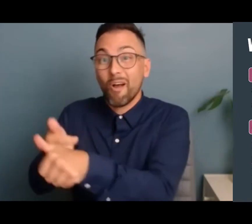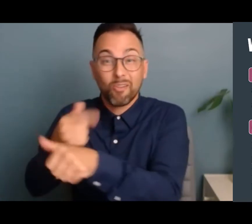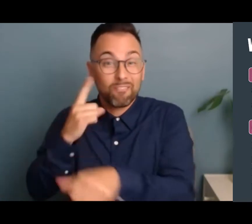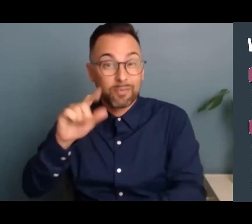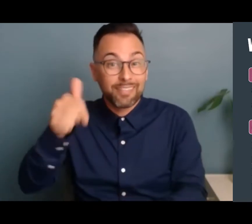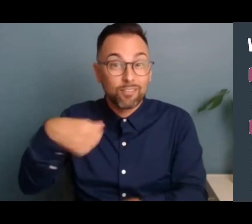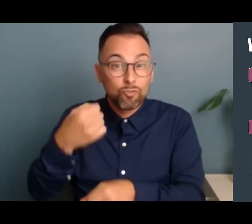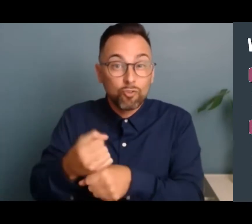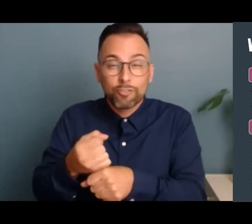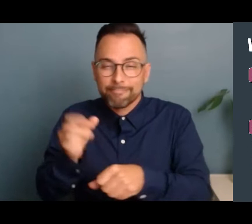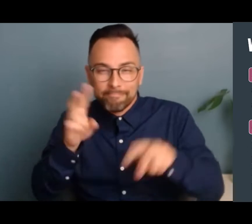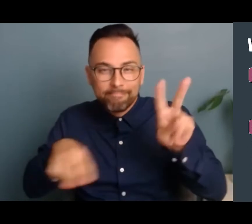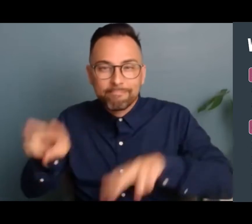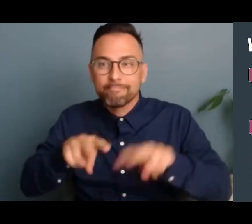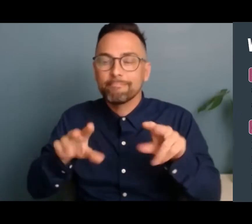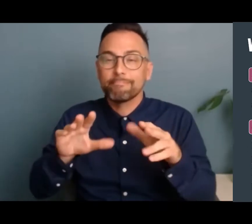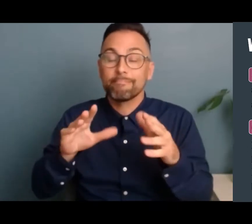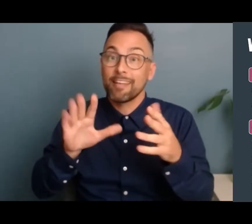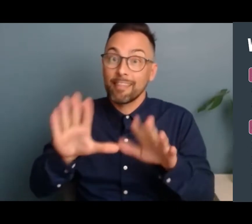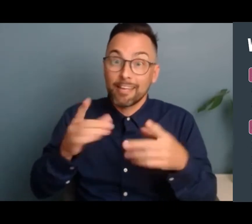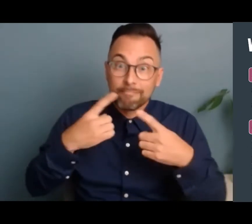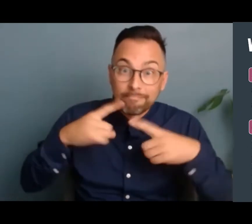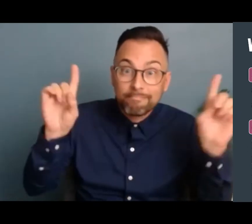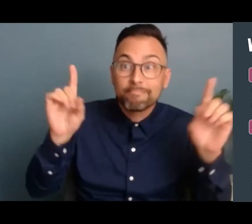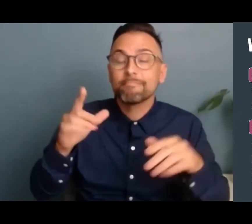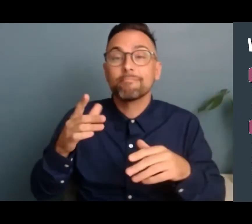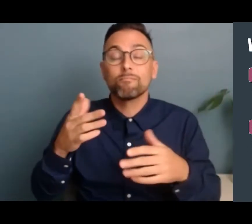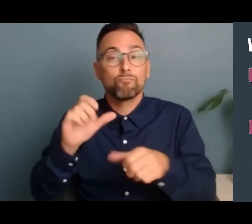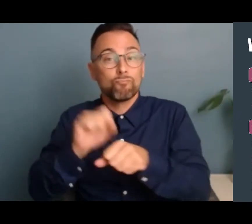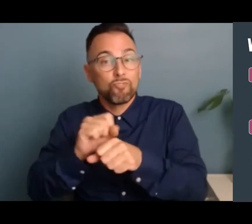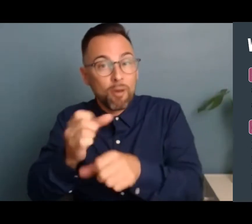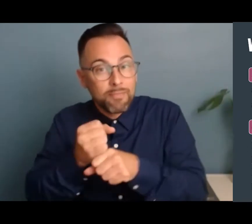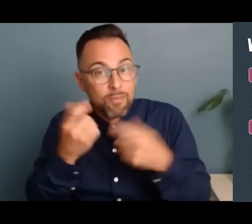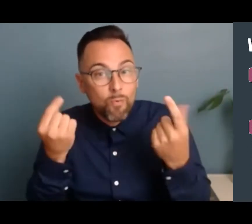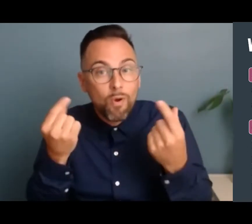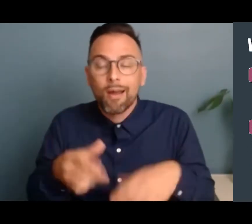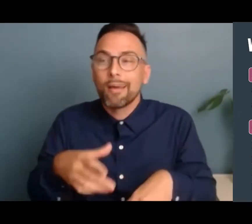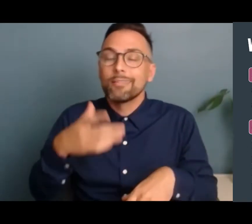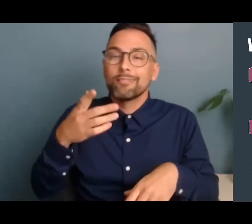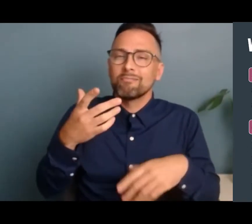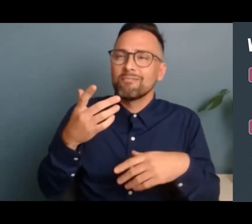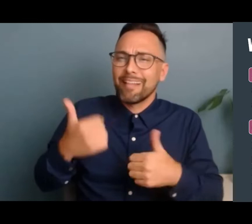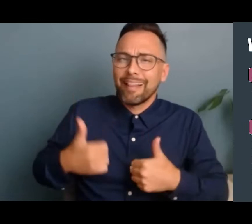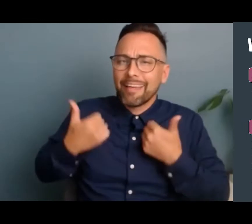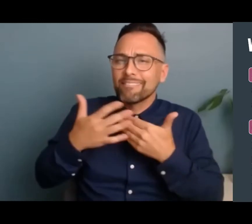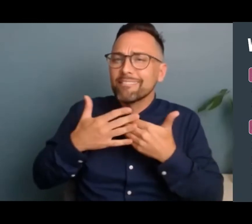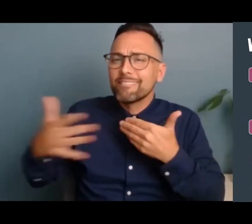And a study that tracks those for 10 years looked at their successes, the type of careers attained,